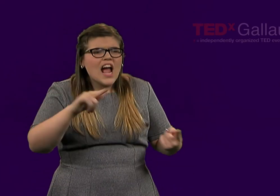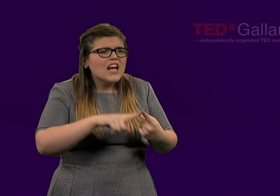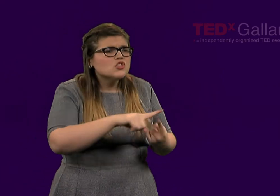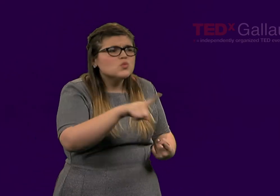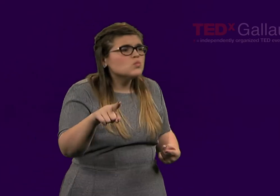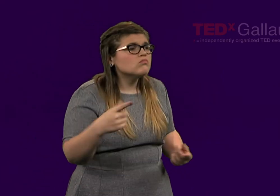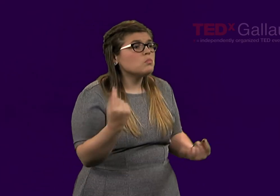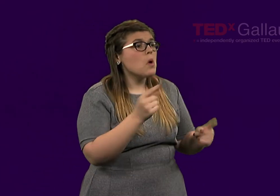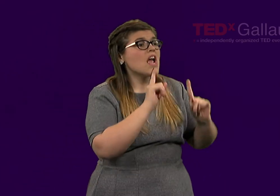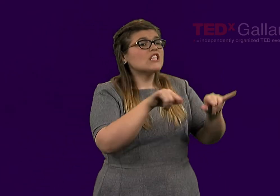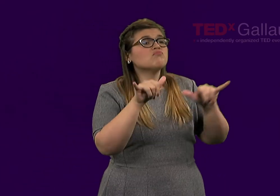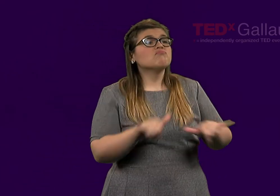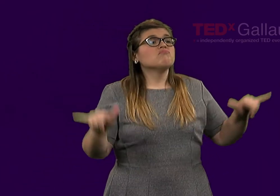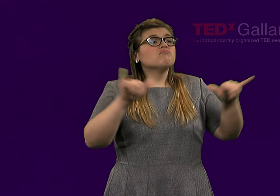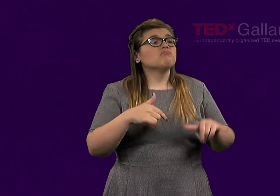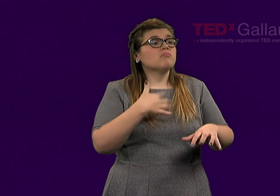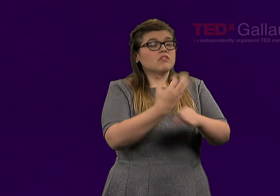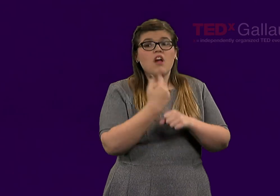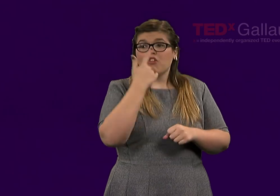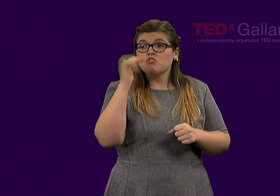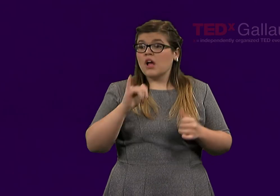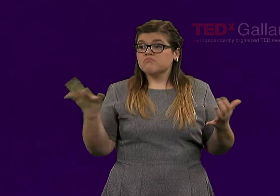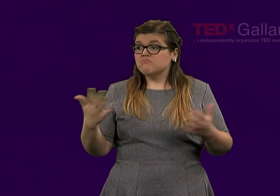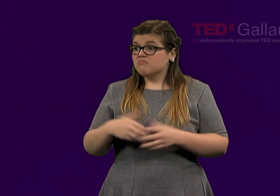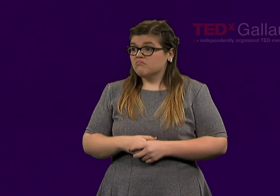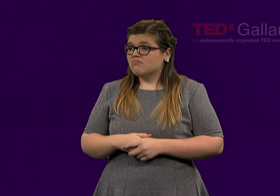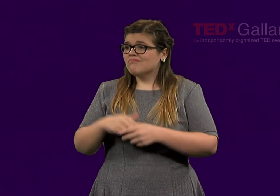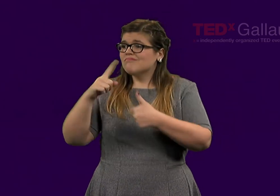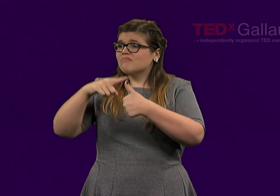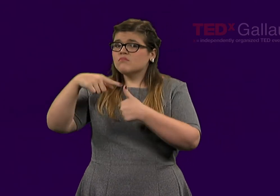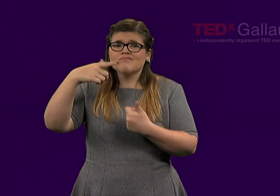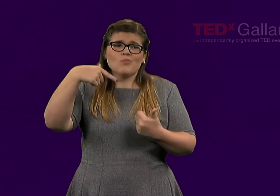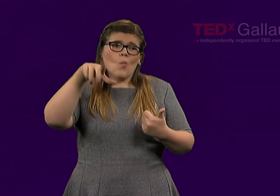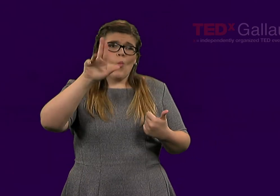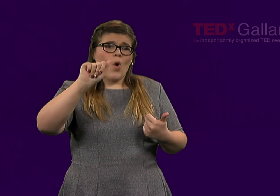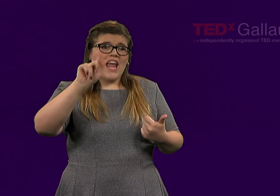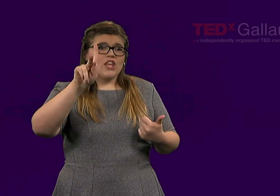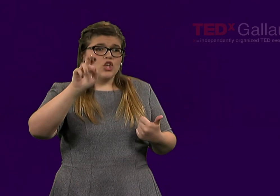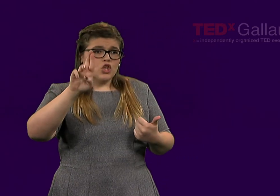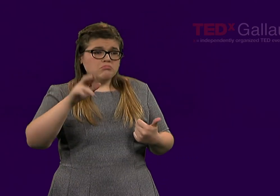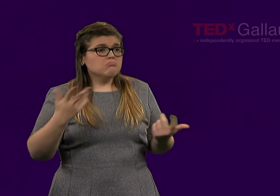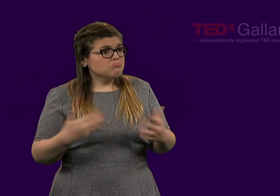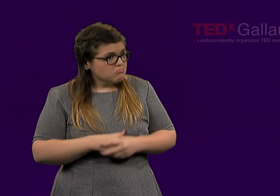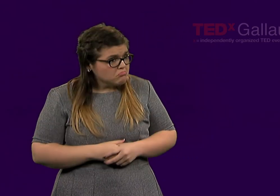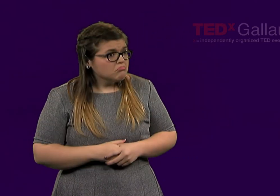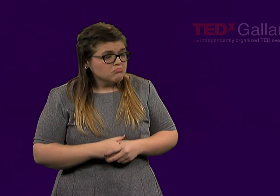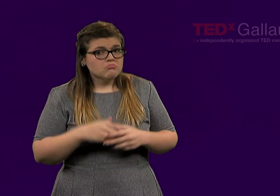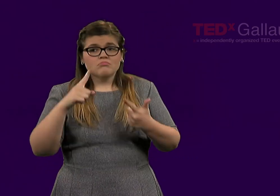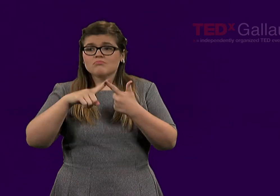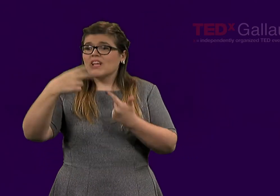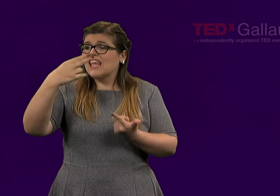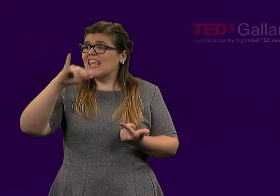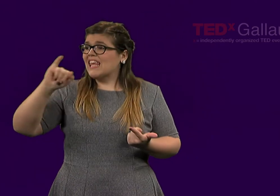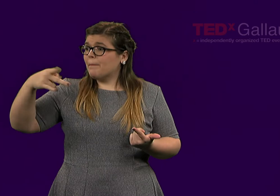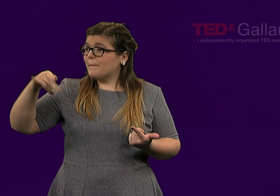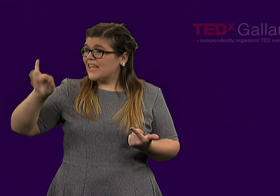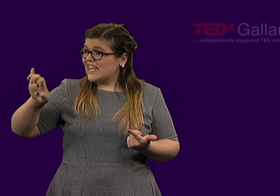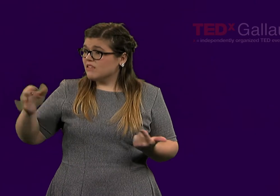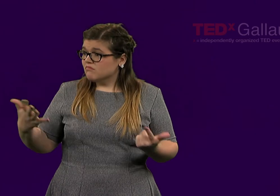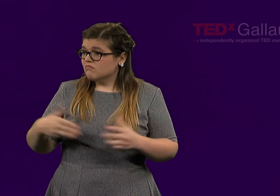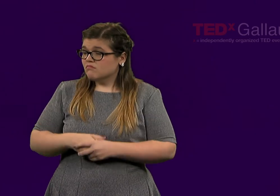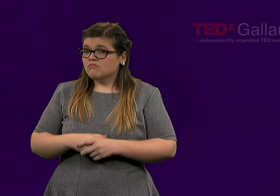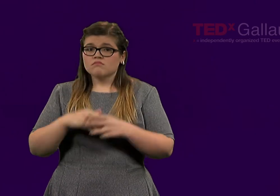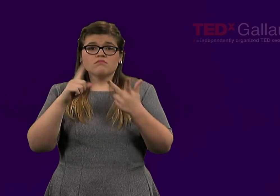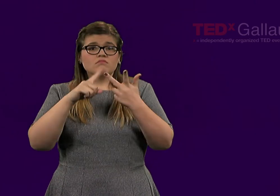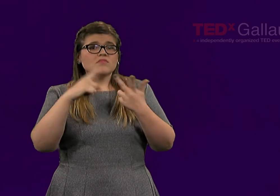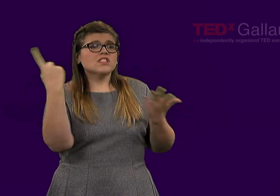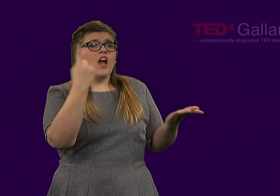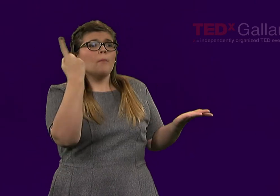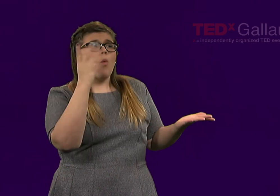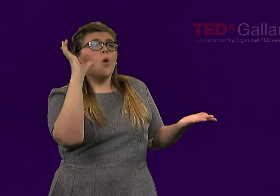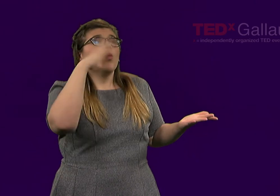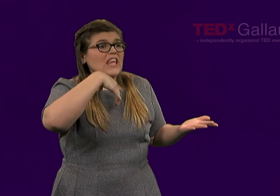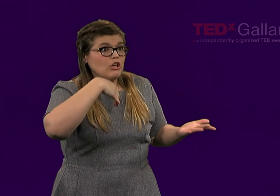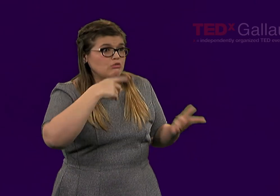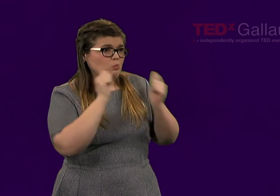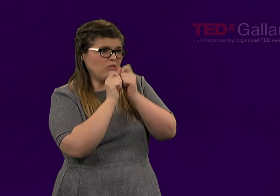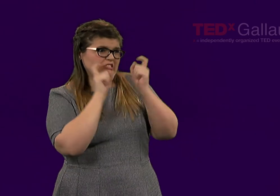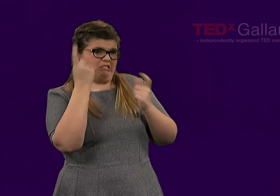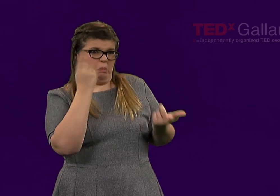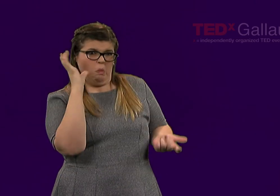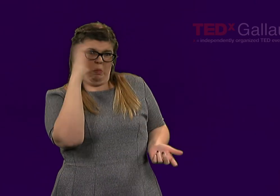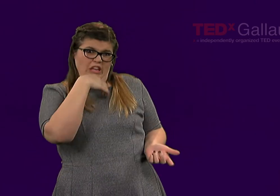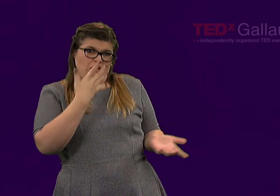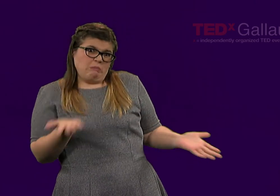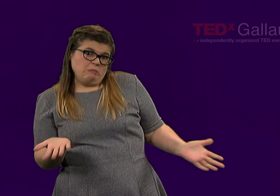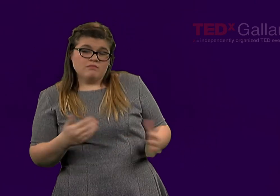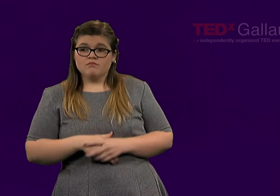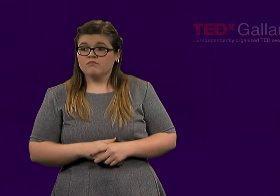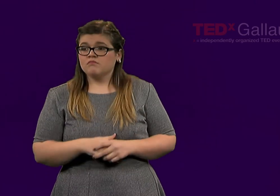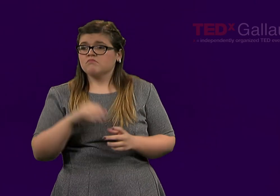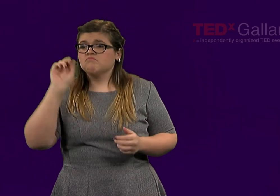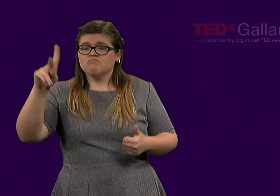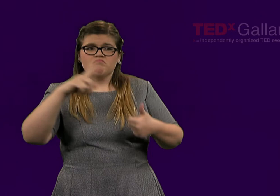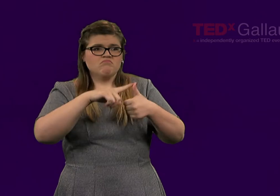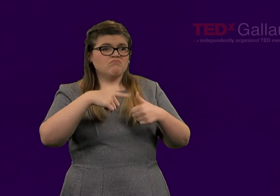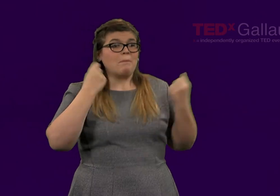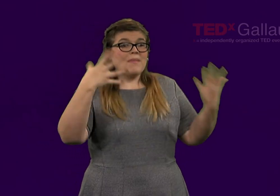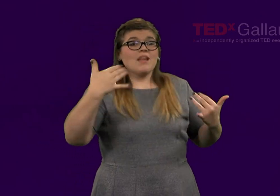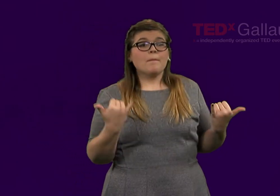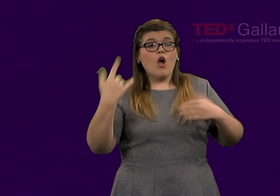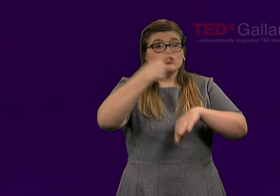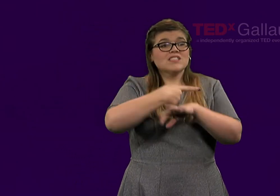Common answers were Quakers, hippies, or someone weird.